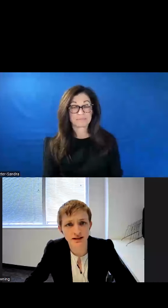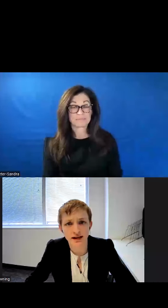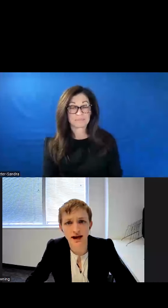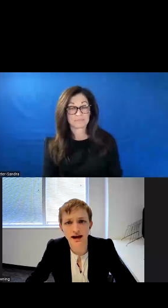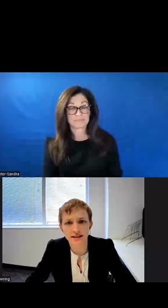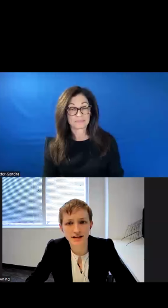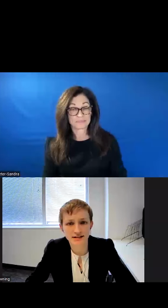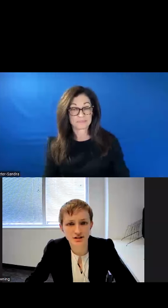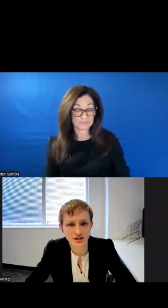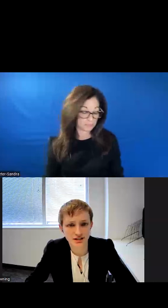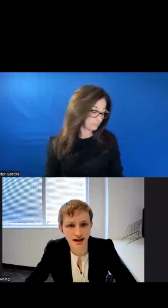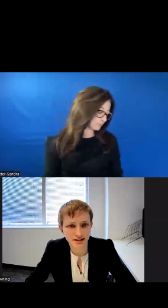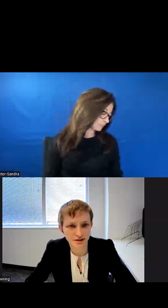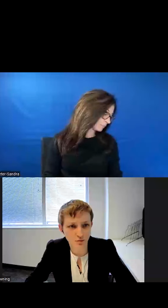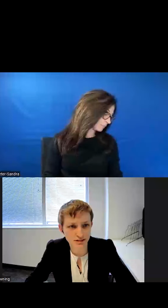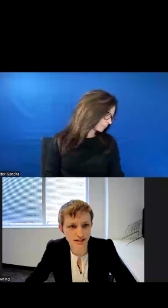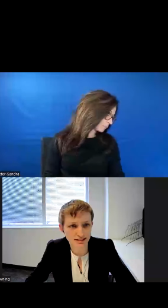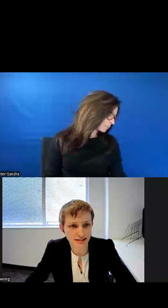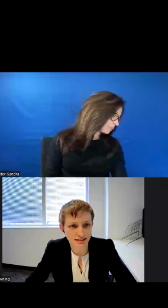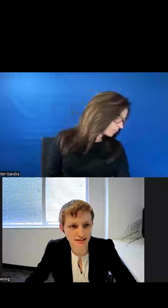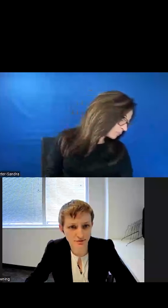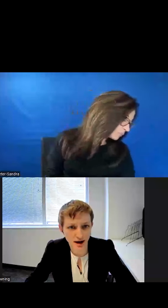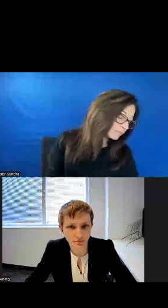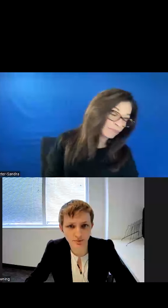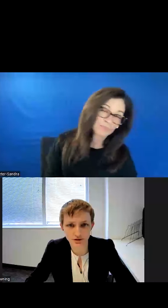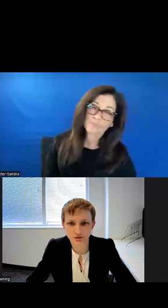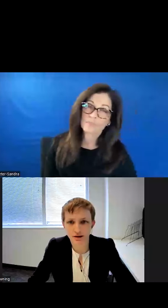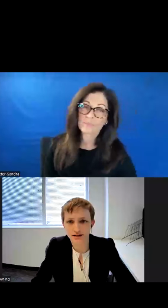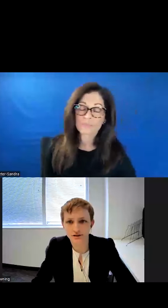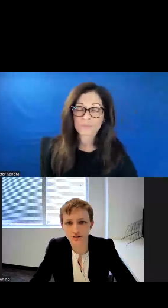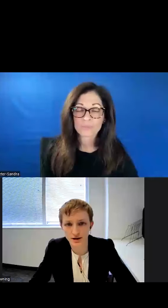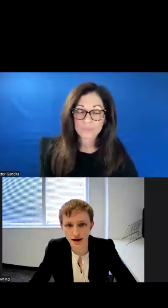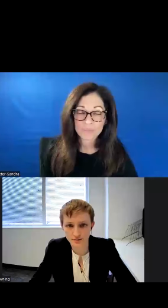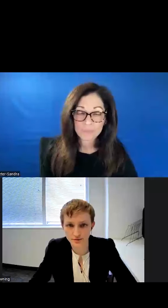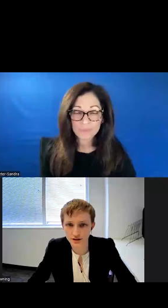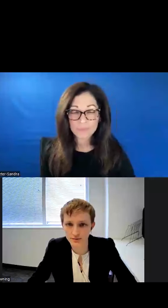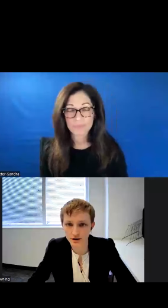AND JUST AGAIN, I LIKE TO WRAP UP WITH A REMINDER ABOUT MOVING